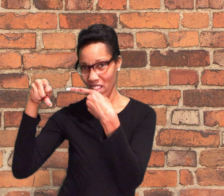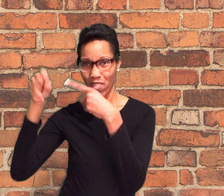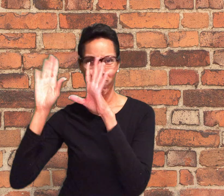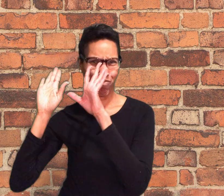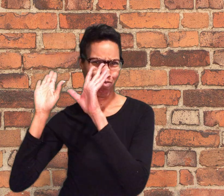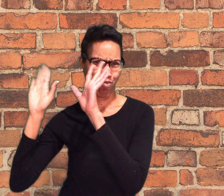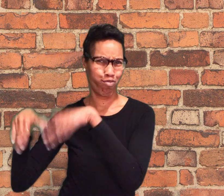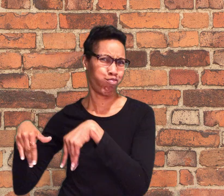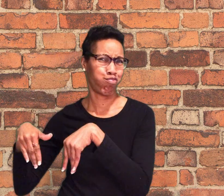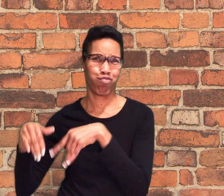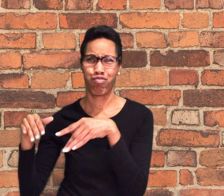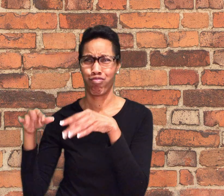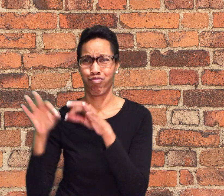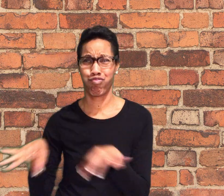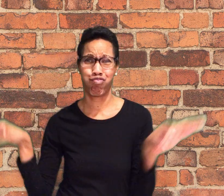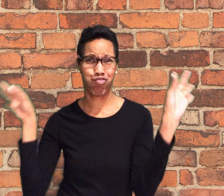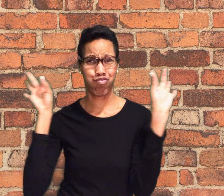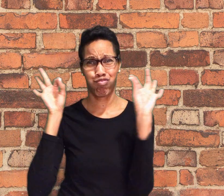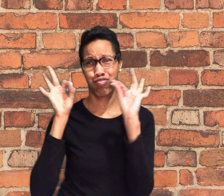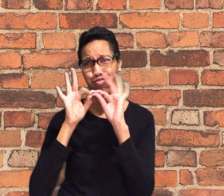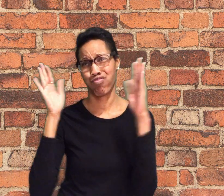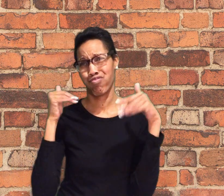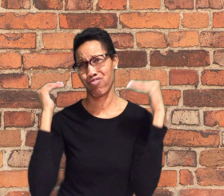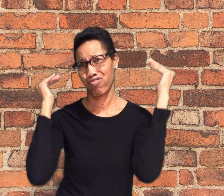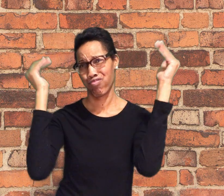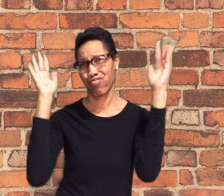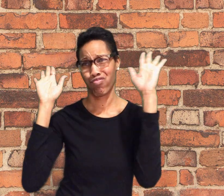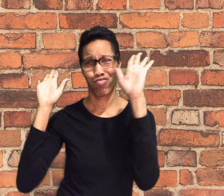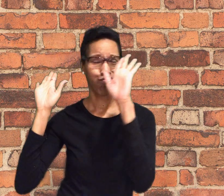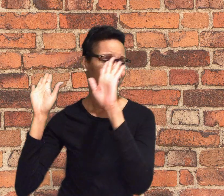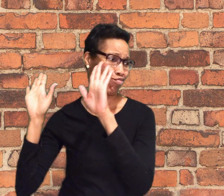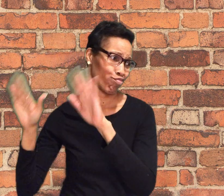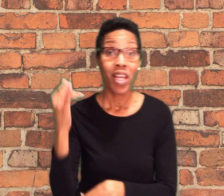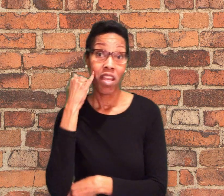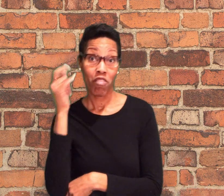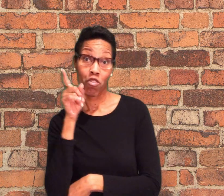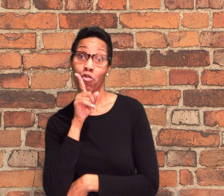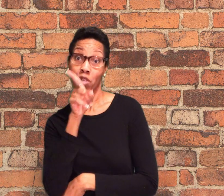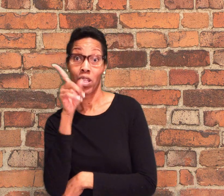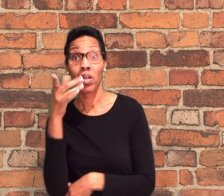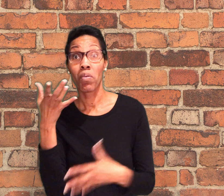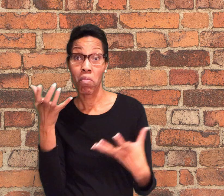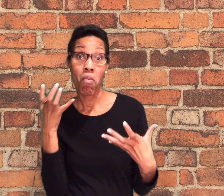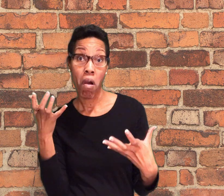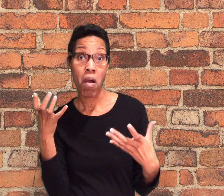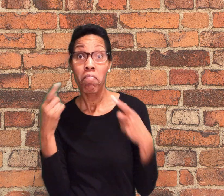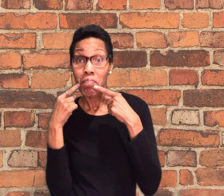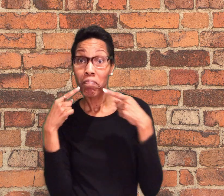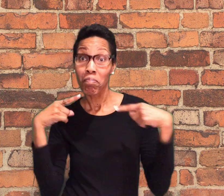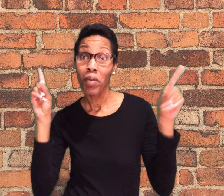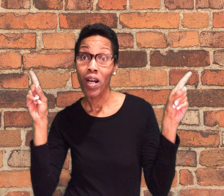it all saying yes is over rate it